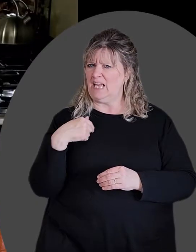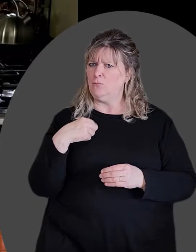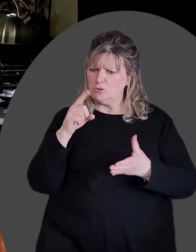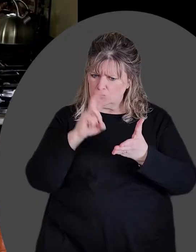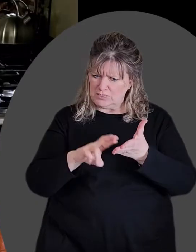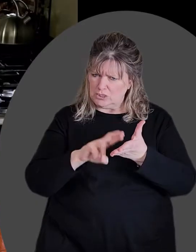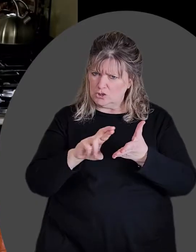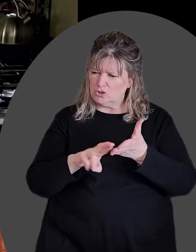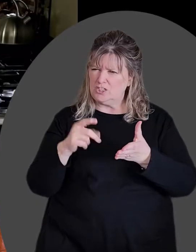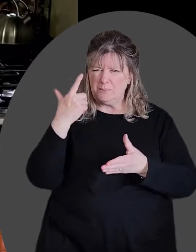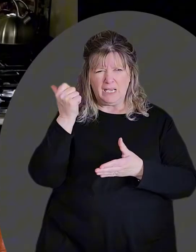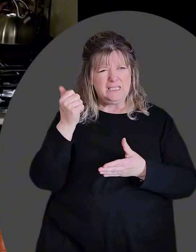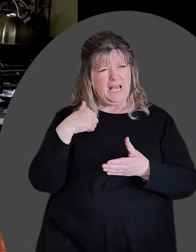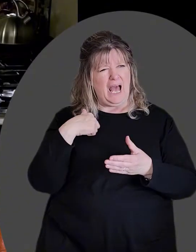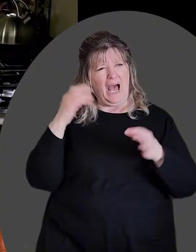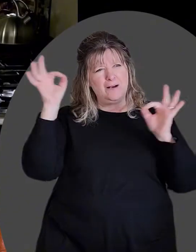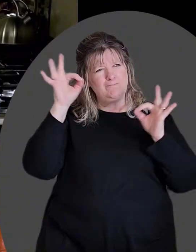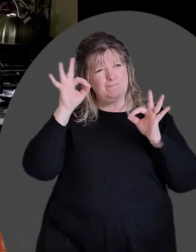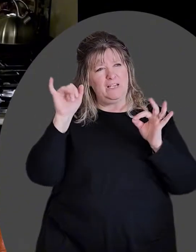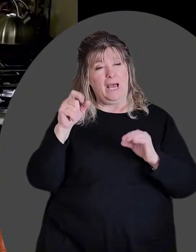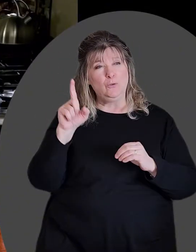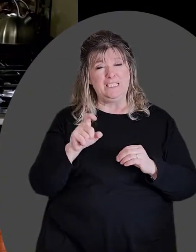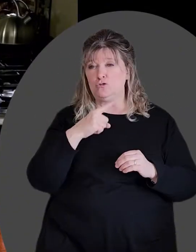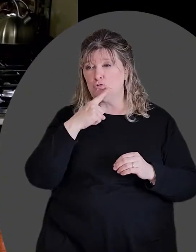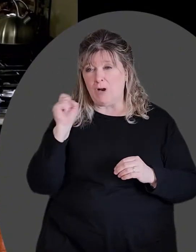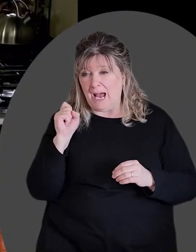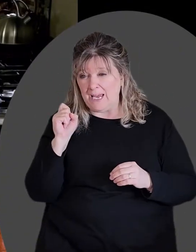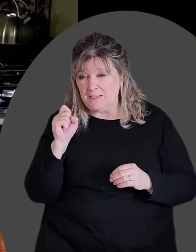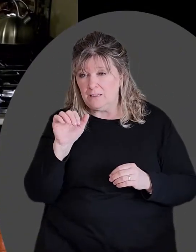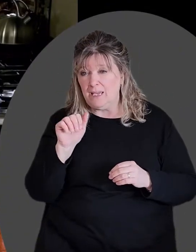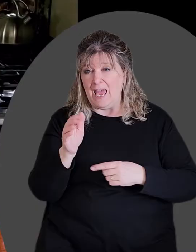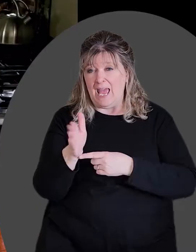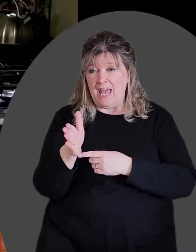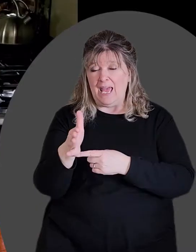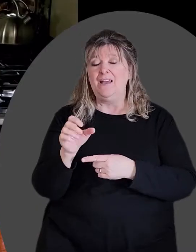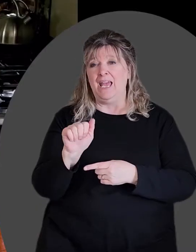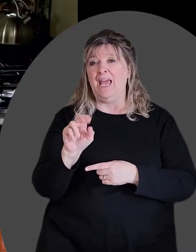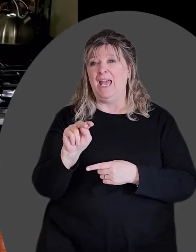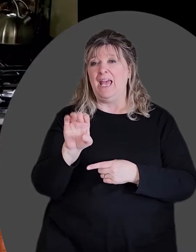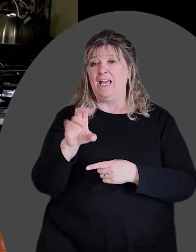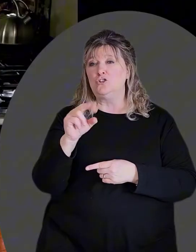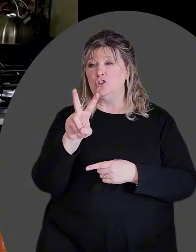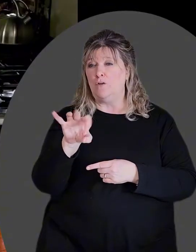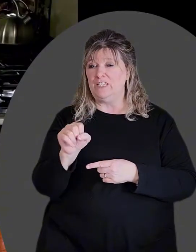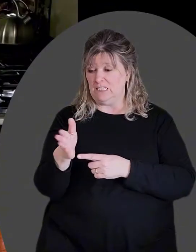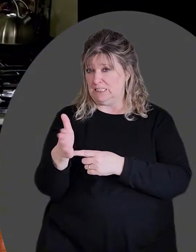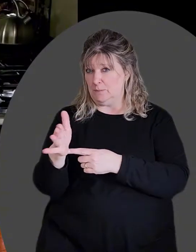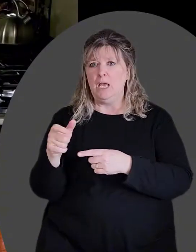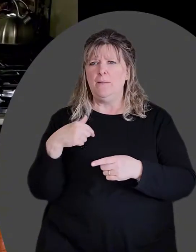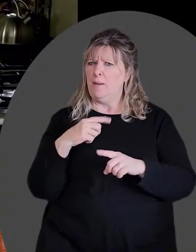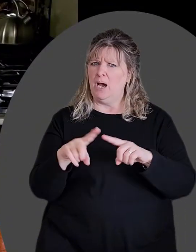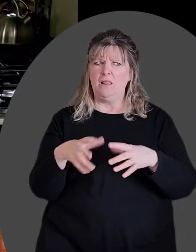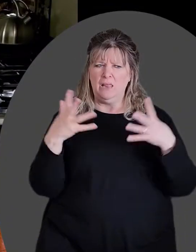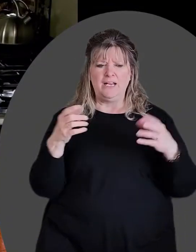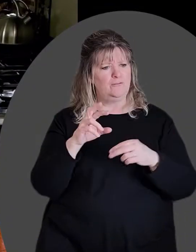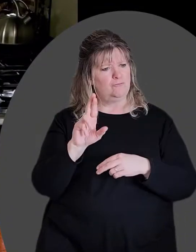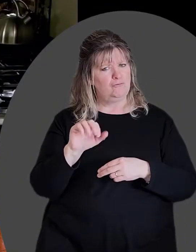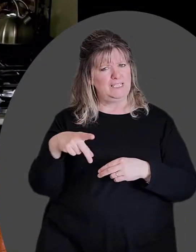because I didn't know if I would need dried anchovies but a lot of recipes I found in the 19th century